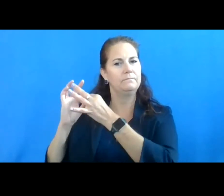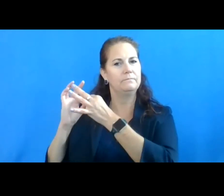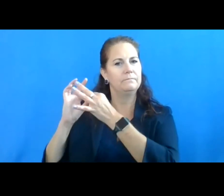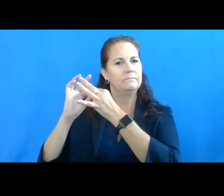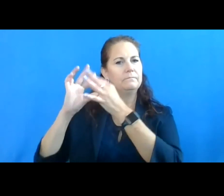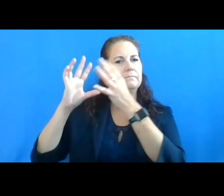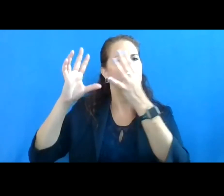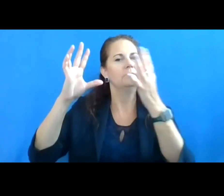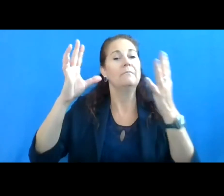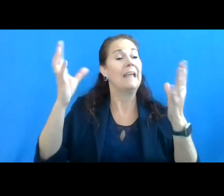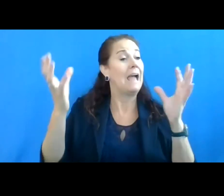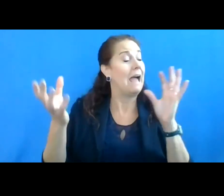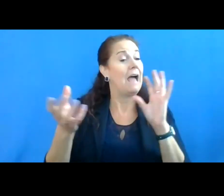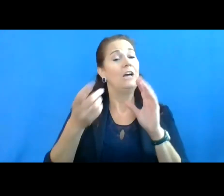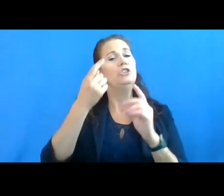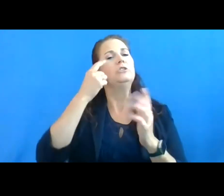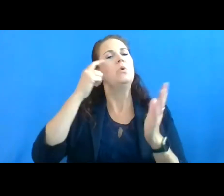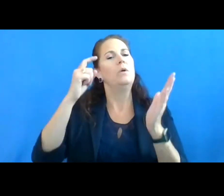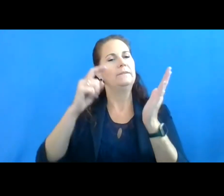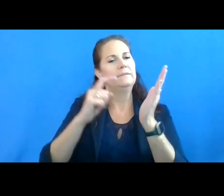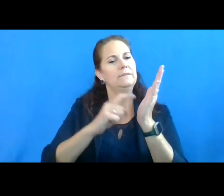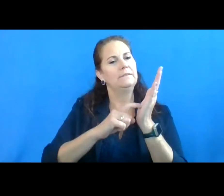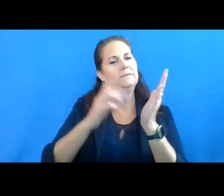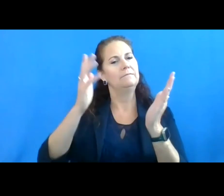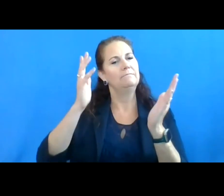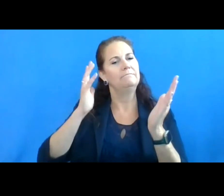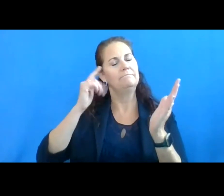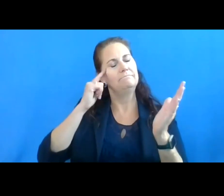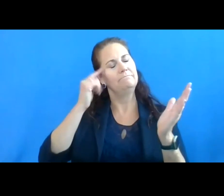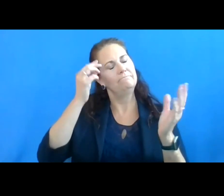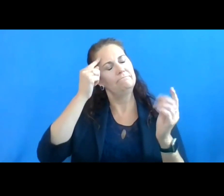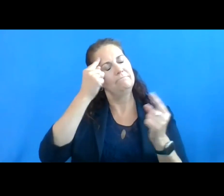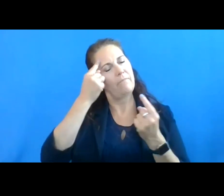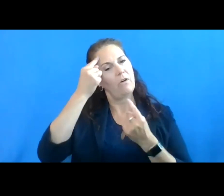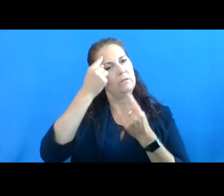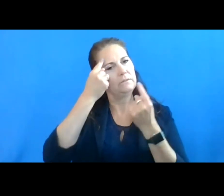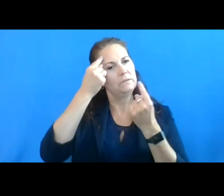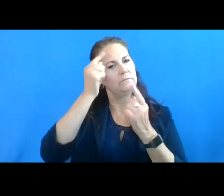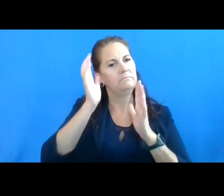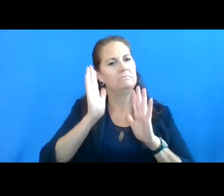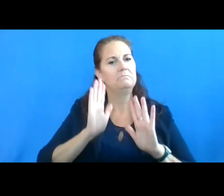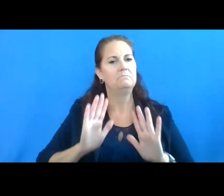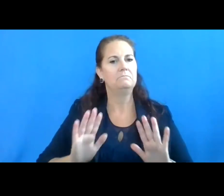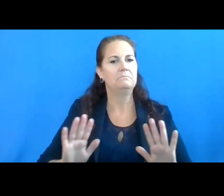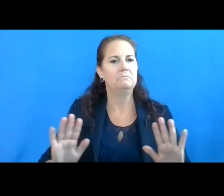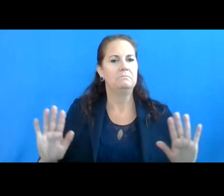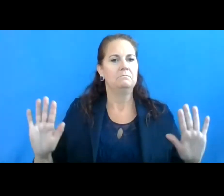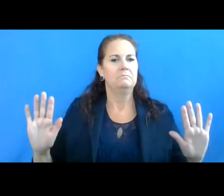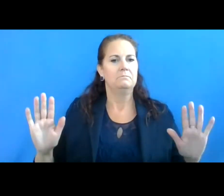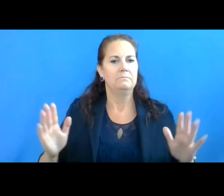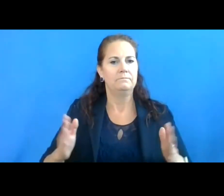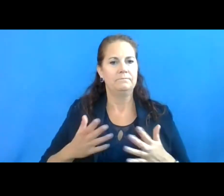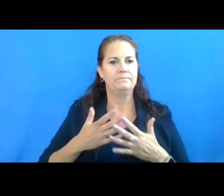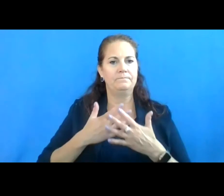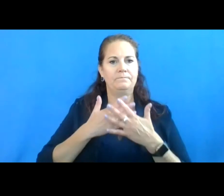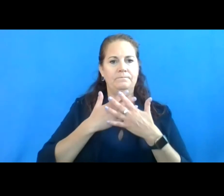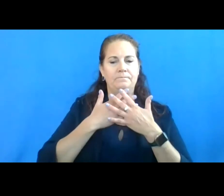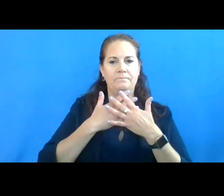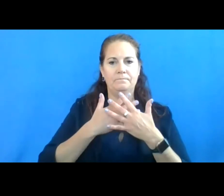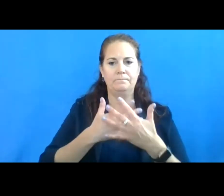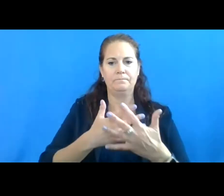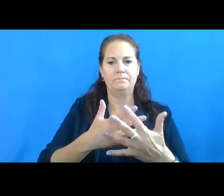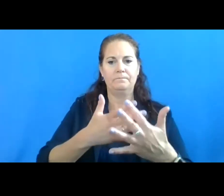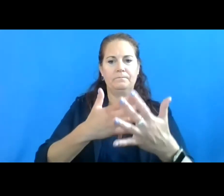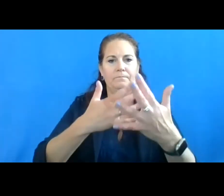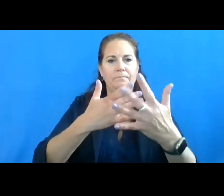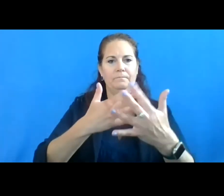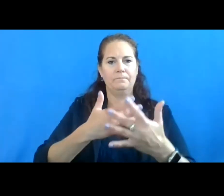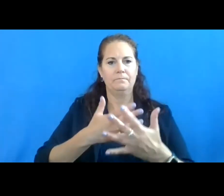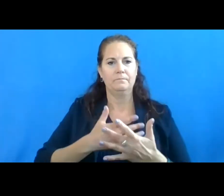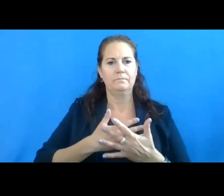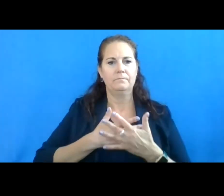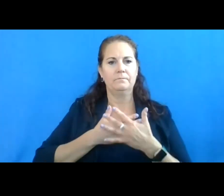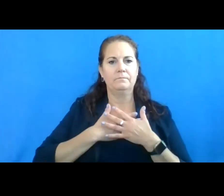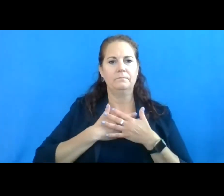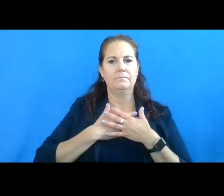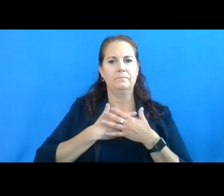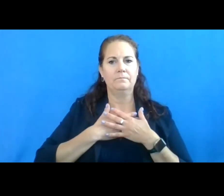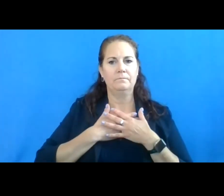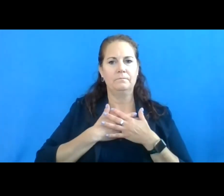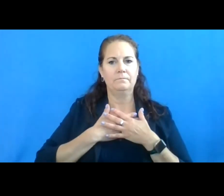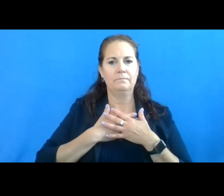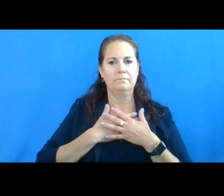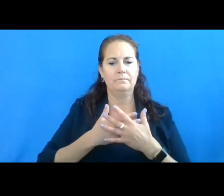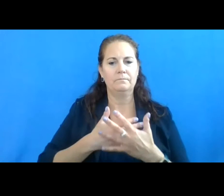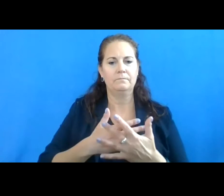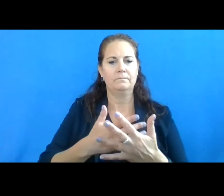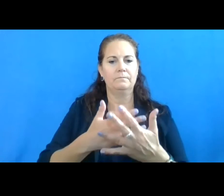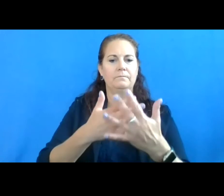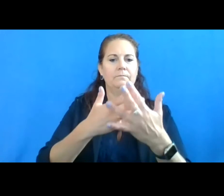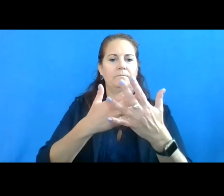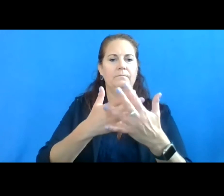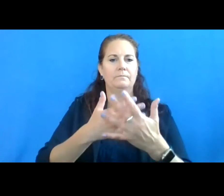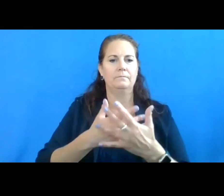Just noticing it.